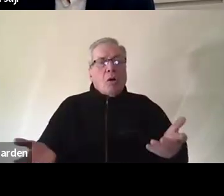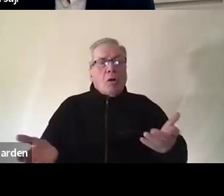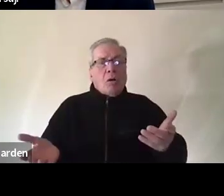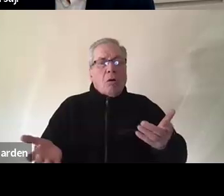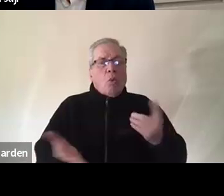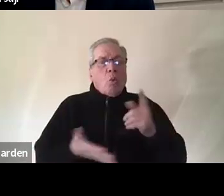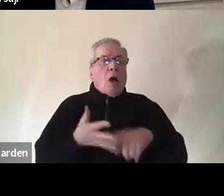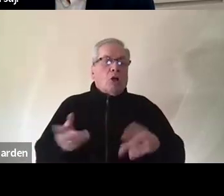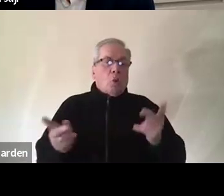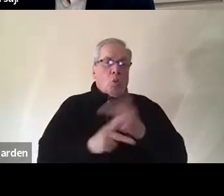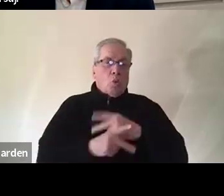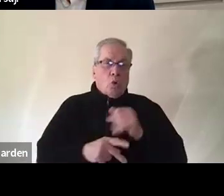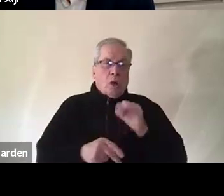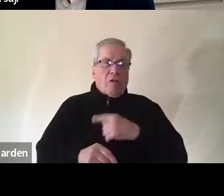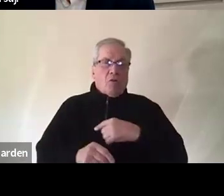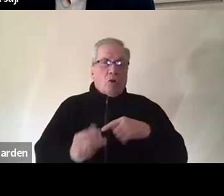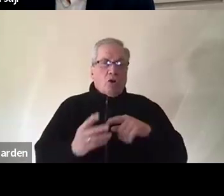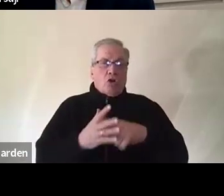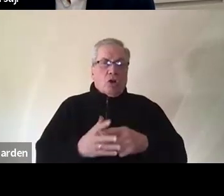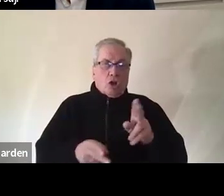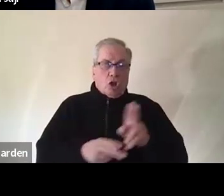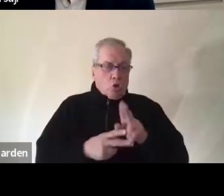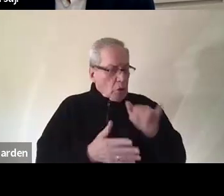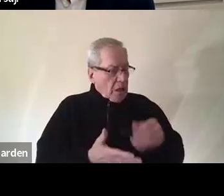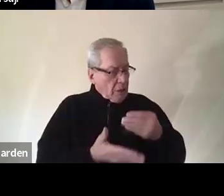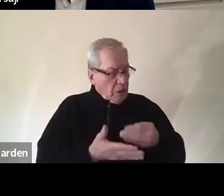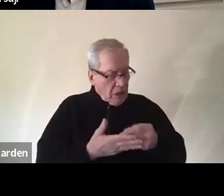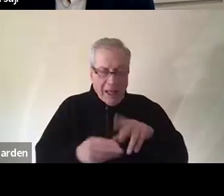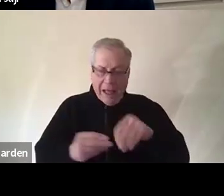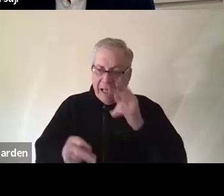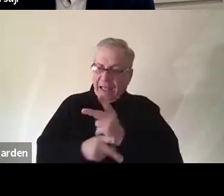worse if we start to rescind this money. We want to keep them in school